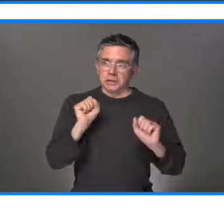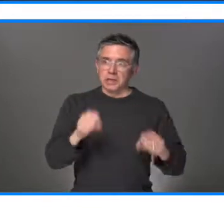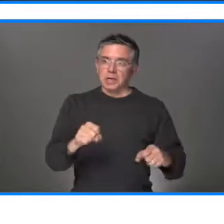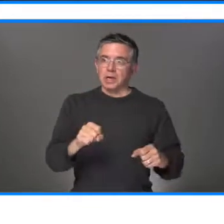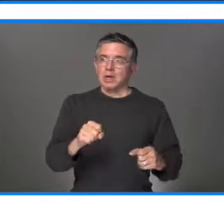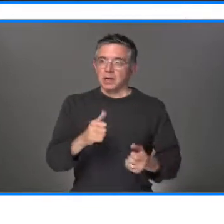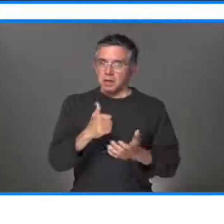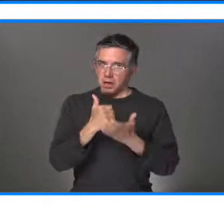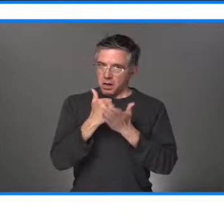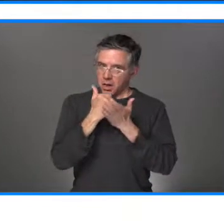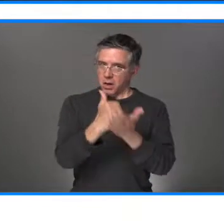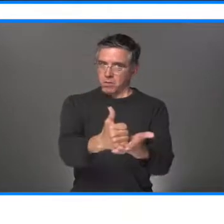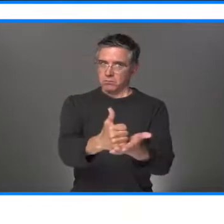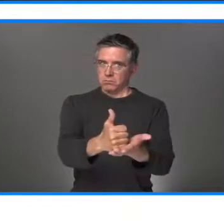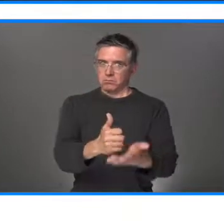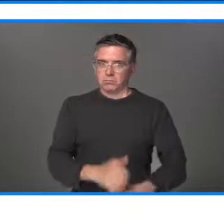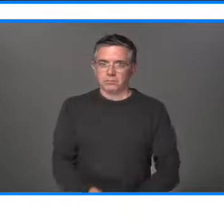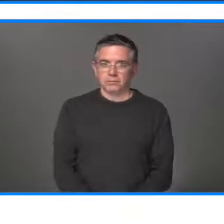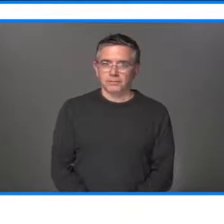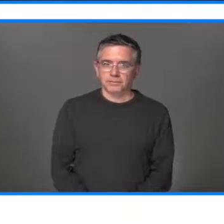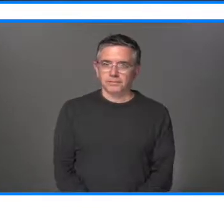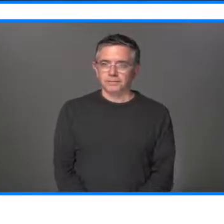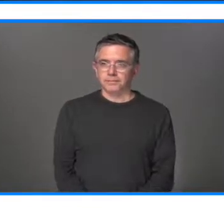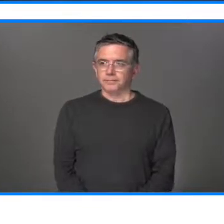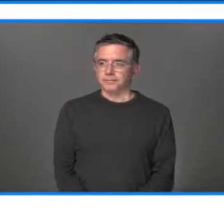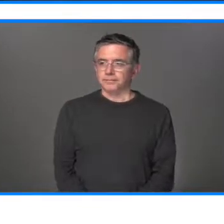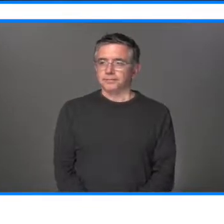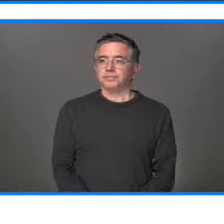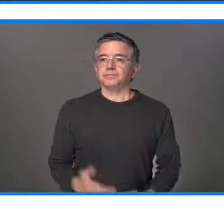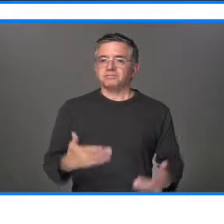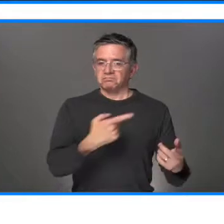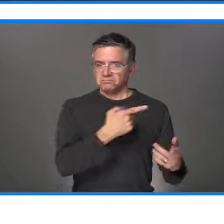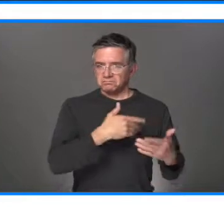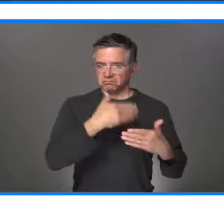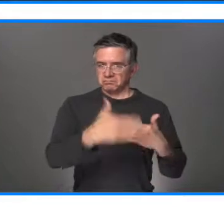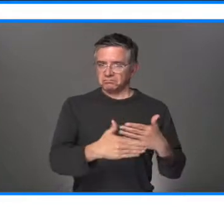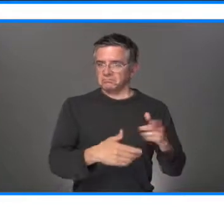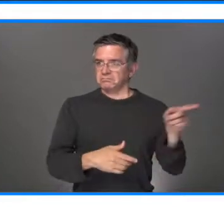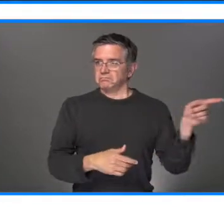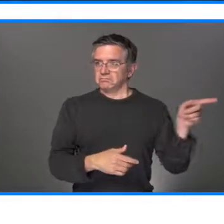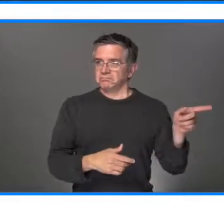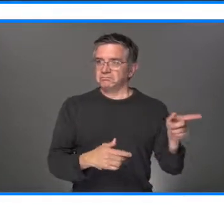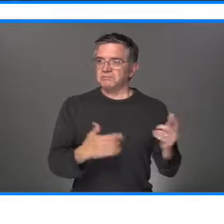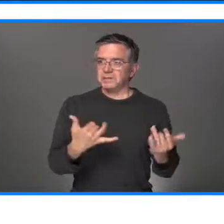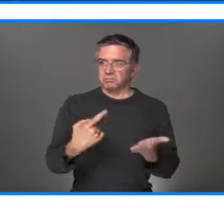So I wanna dig a little bit deeper into what we're seeing in terms of the population